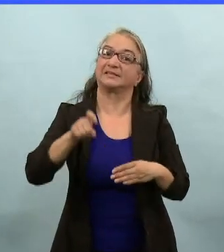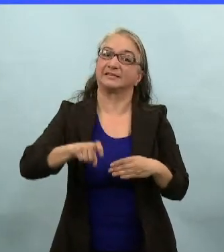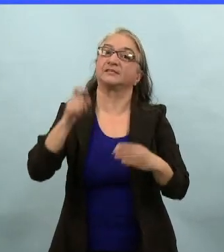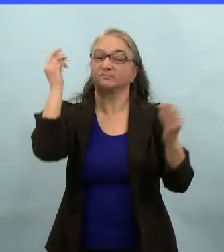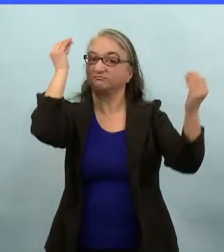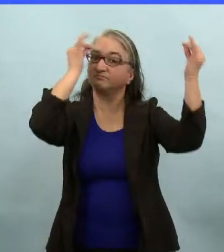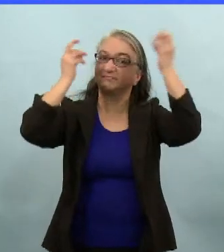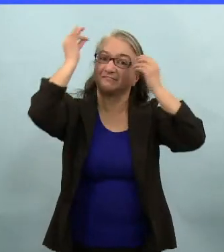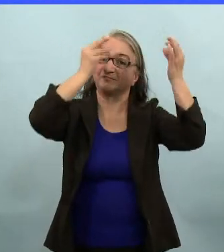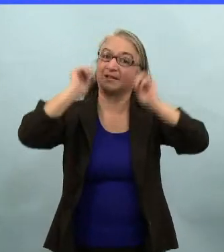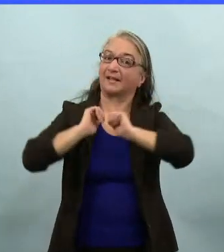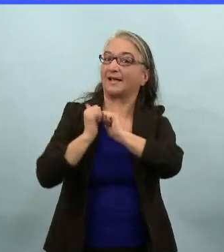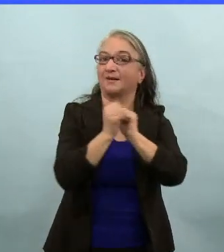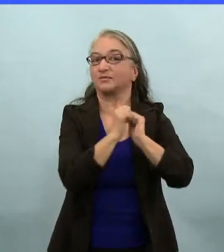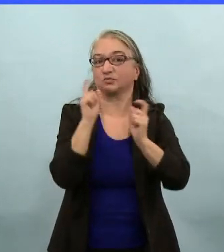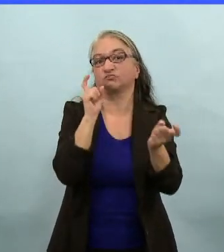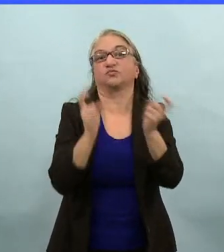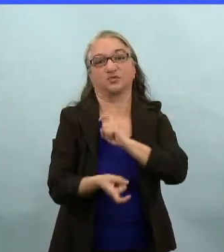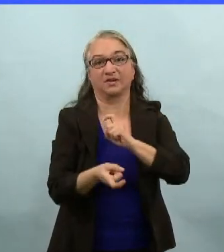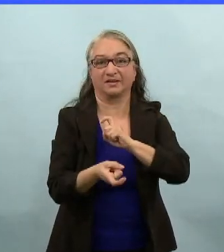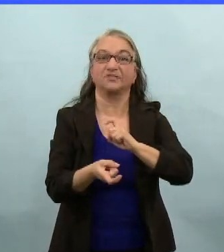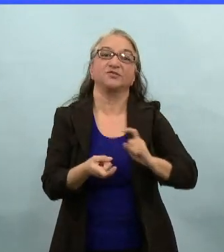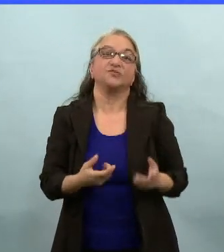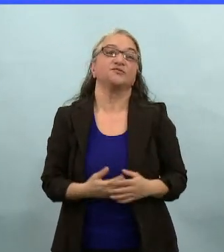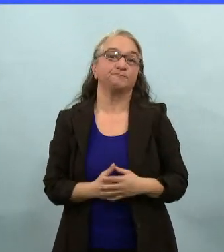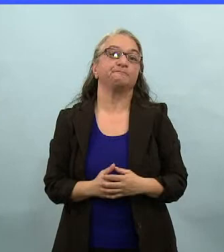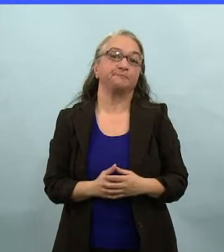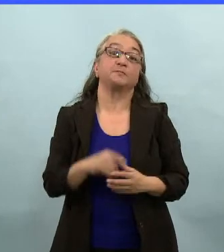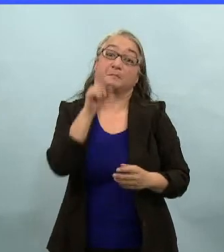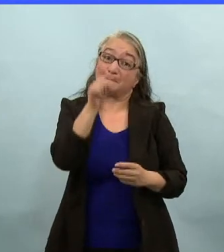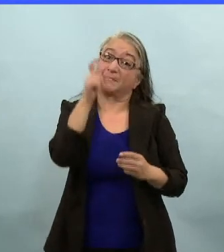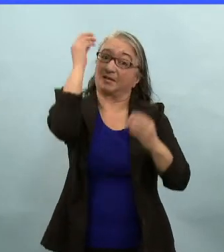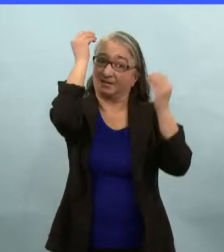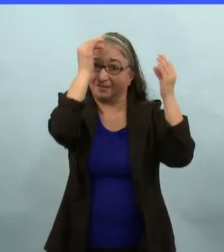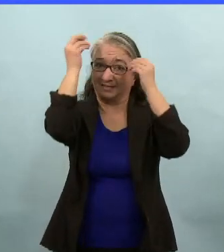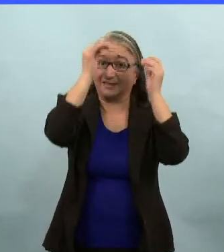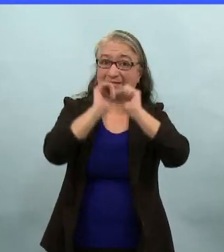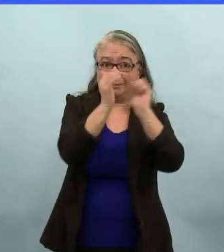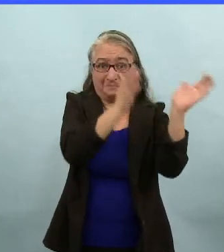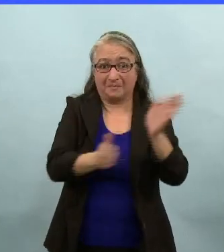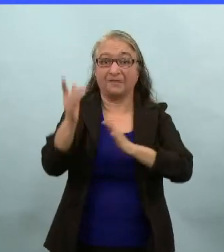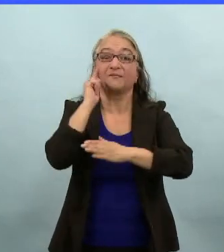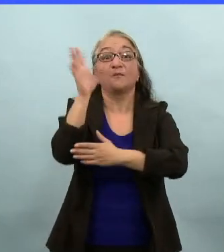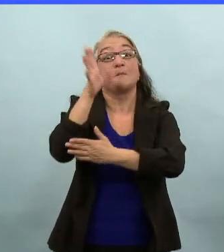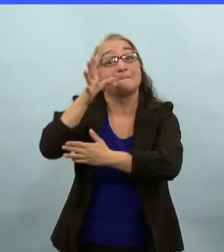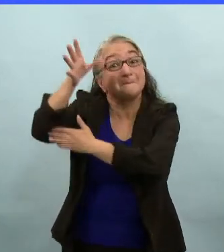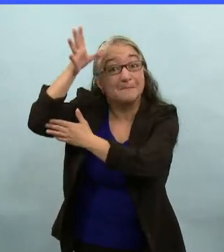bit of a shift where we need to start looking at longer term and how we're going to live with this